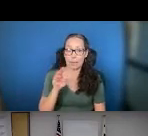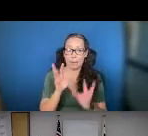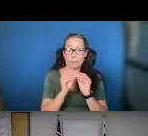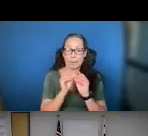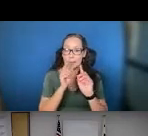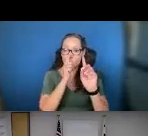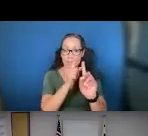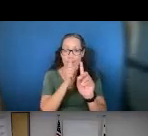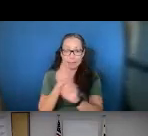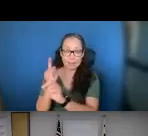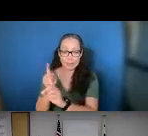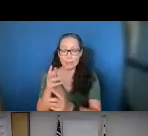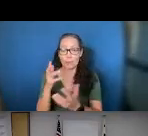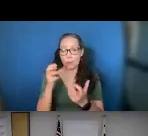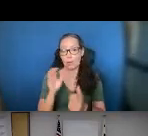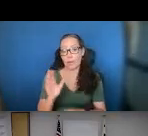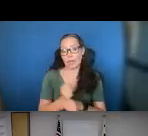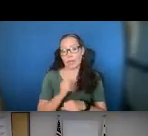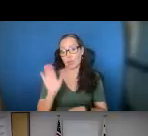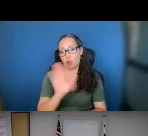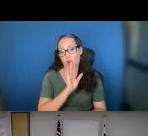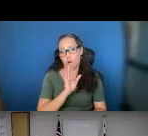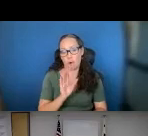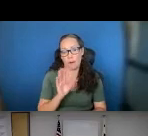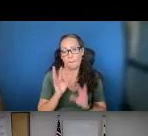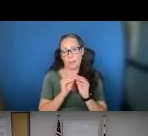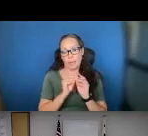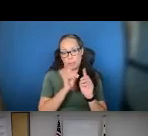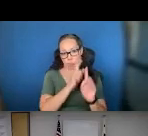I mentioned we want to get your feedback on the business plan recommendations and um priority